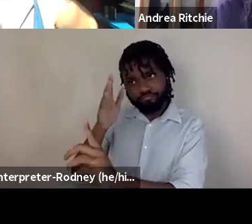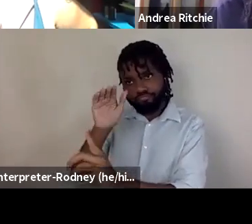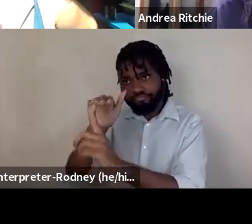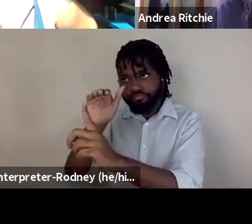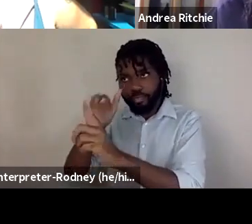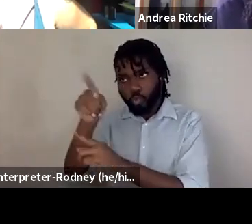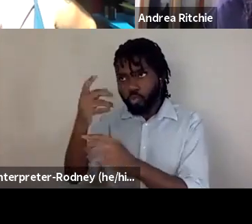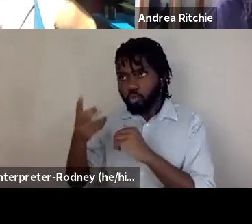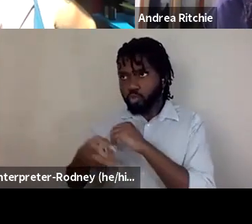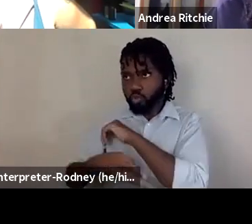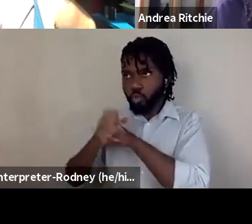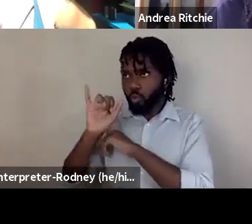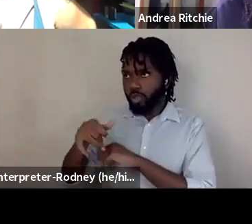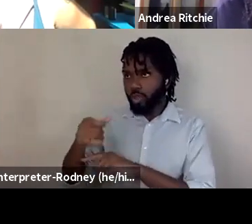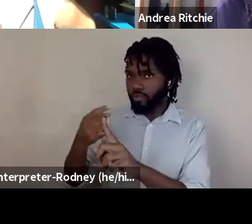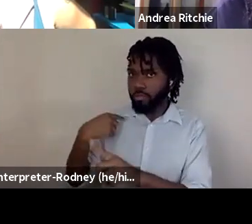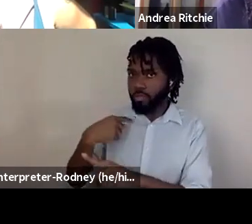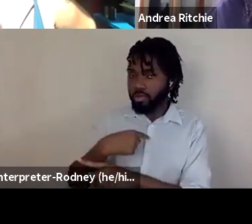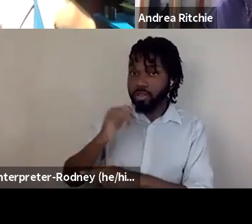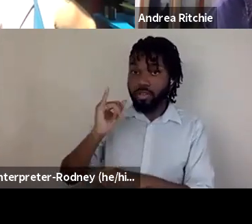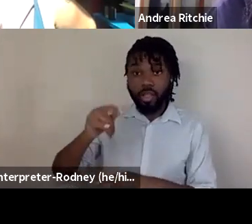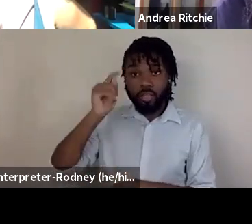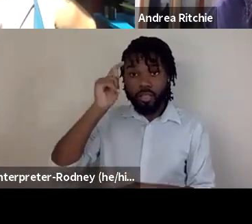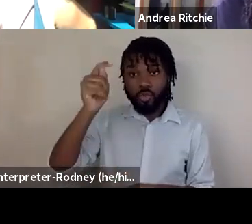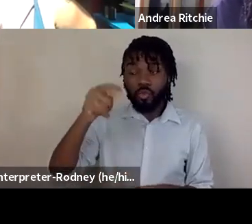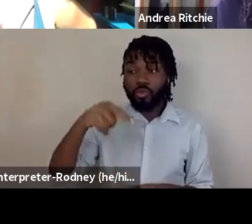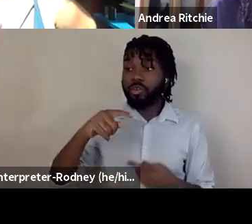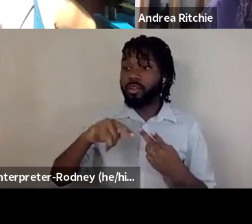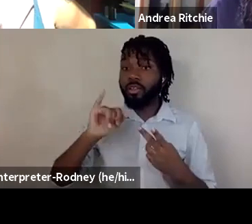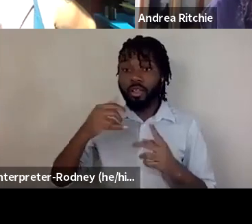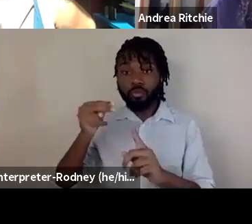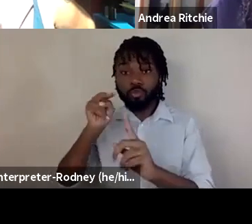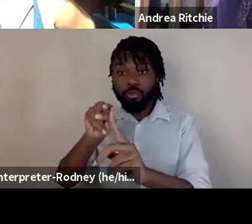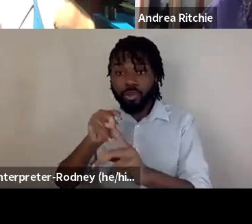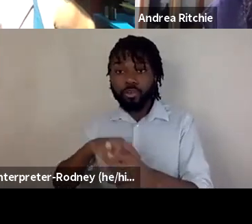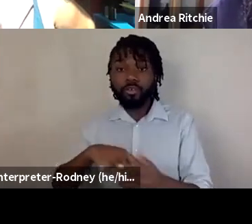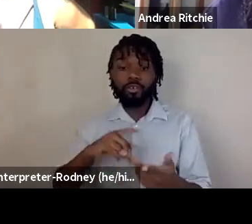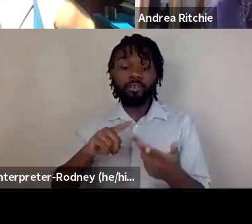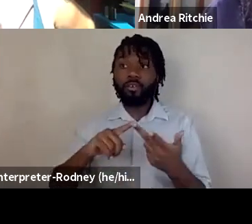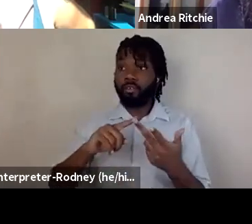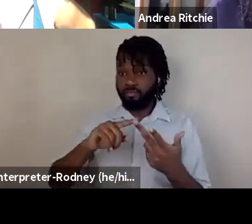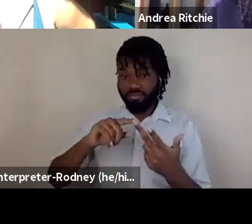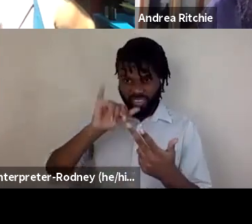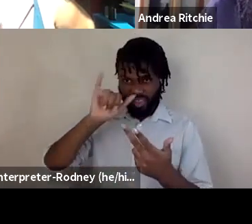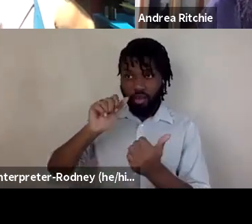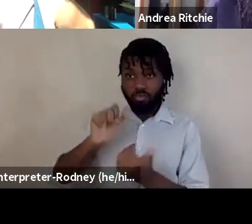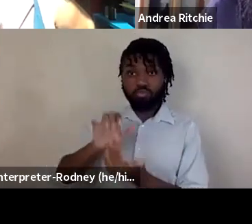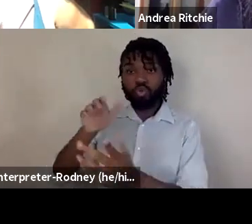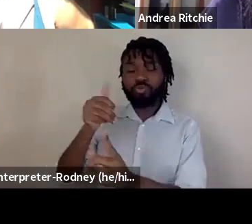these theories, this perspective, this entire approach was stolen from indigenous folks,